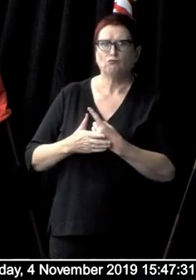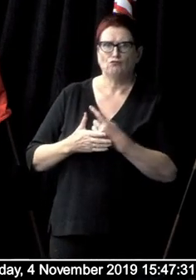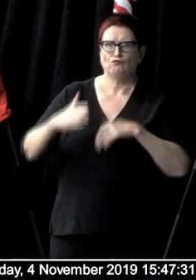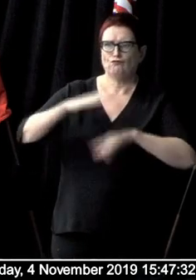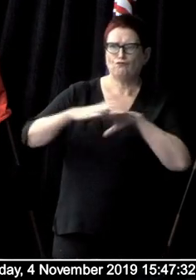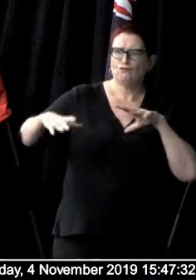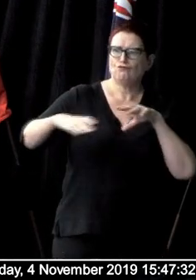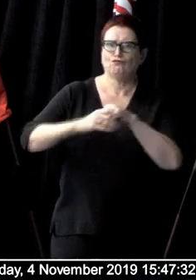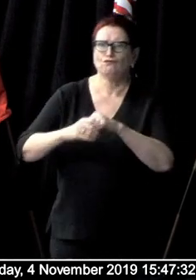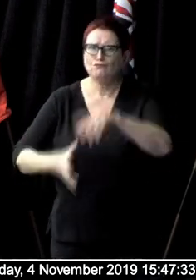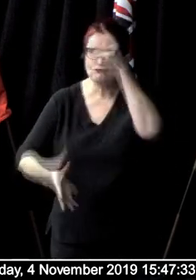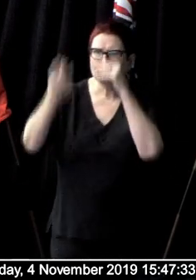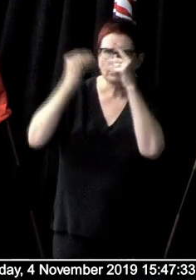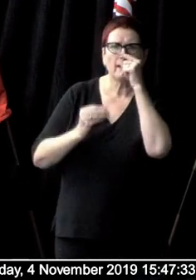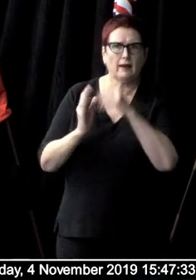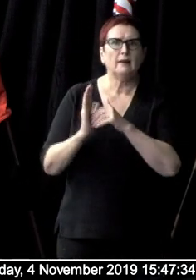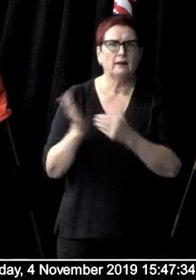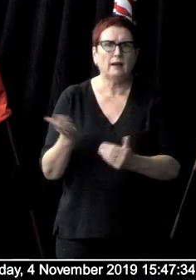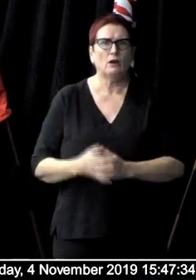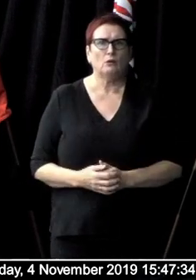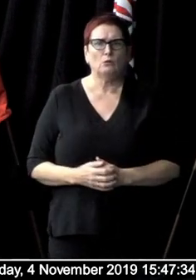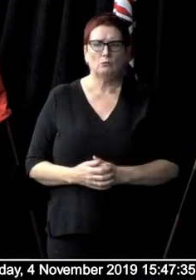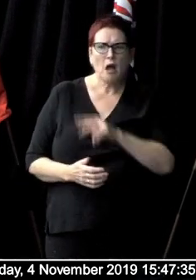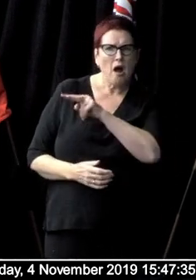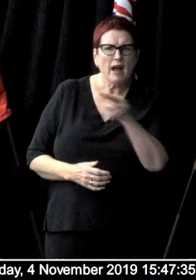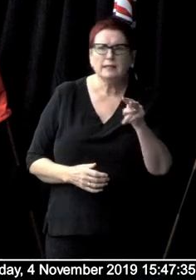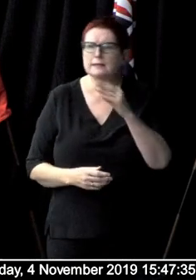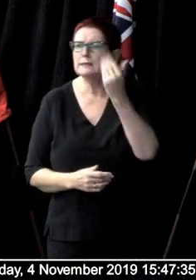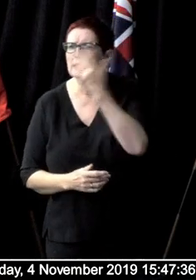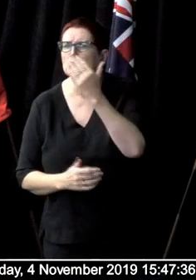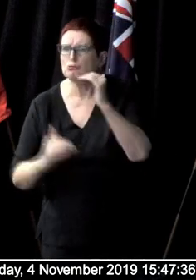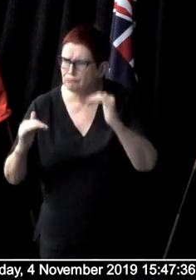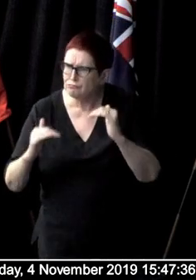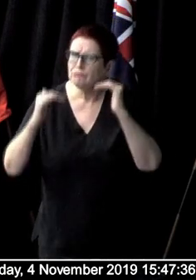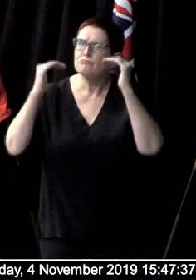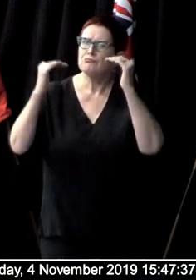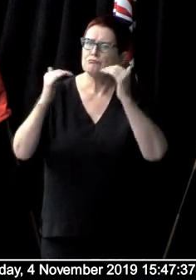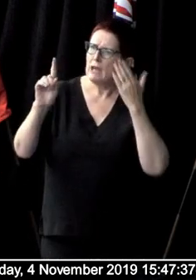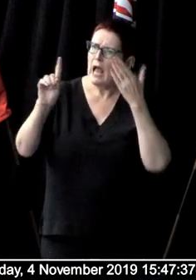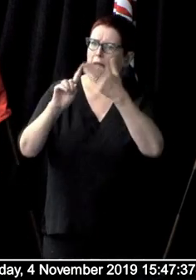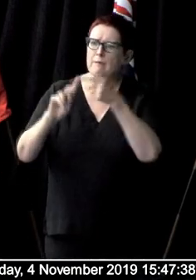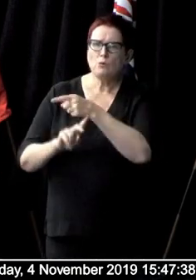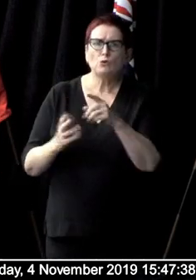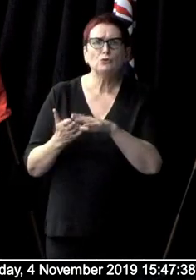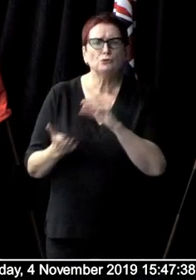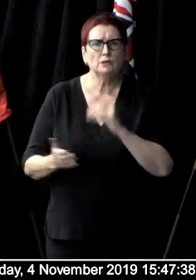I see some higher expectations for student learning and a greater – some greater